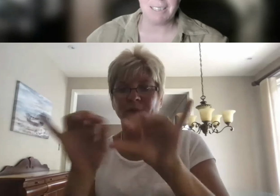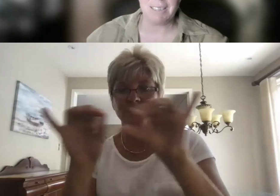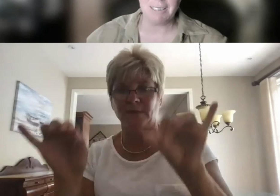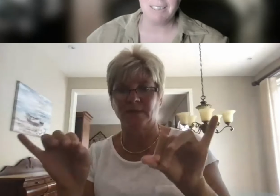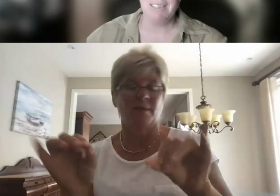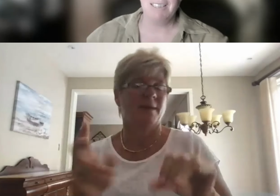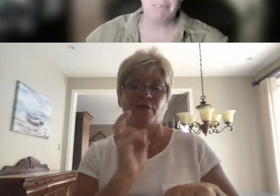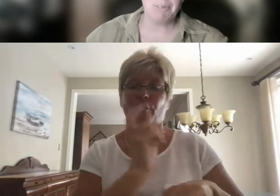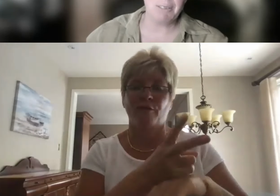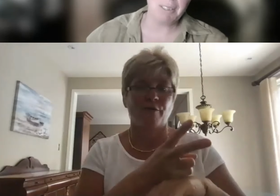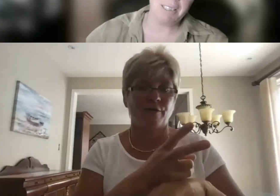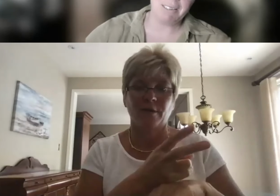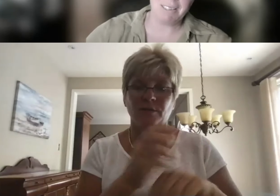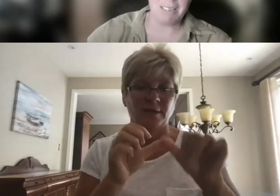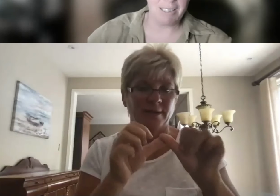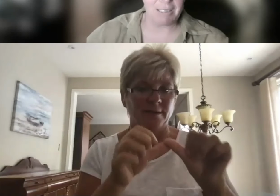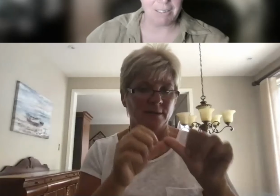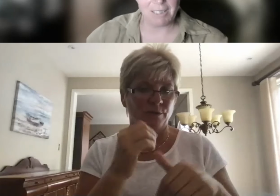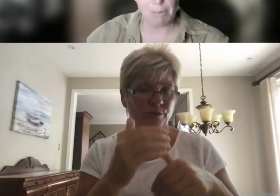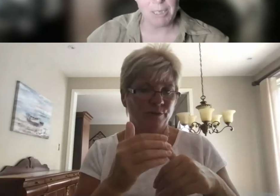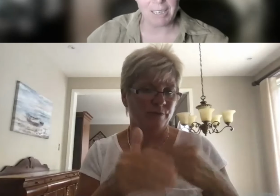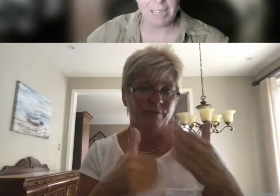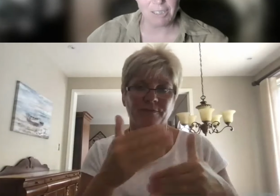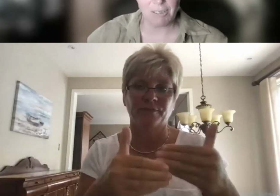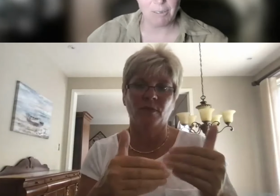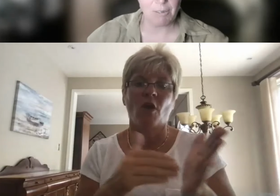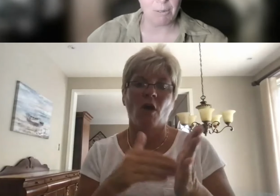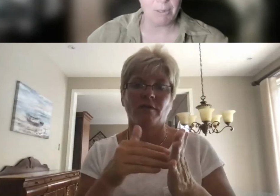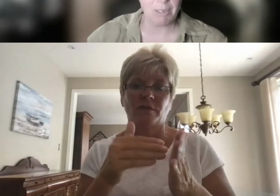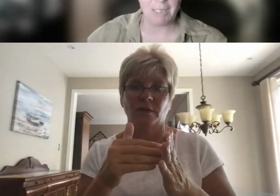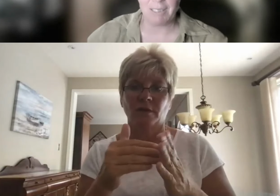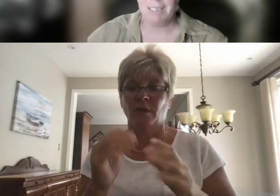and frequently, the communications or the